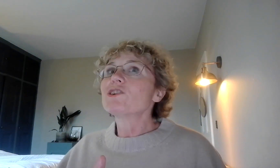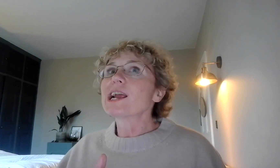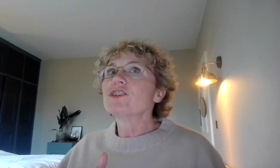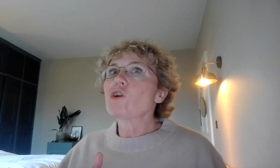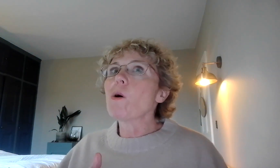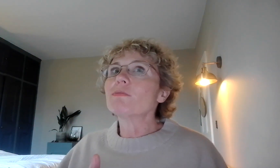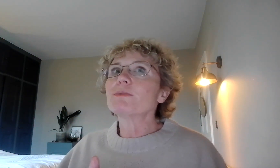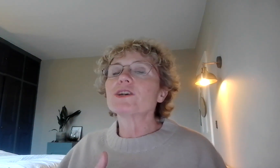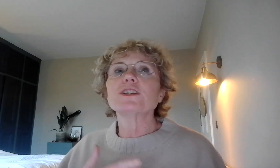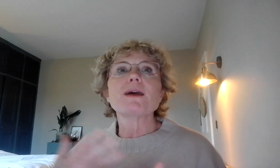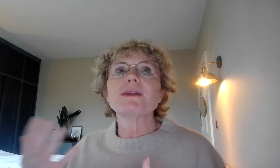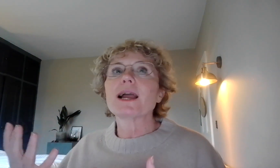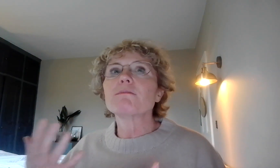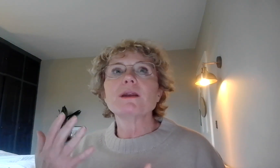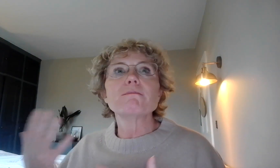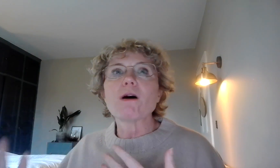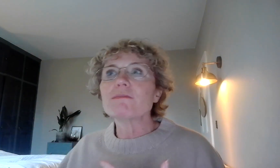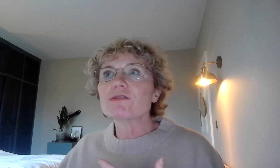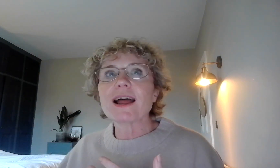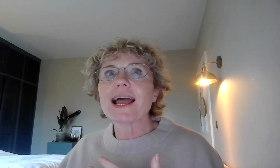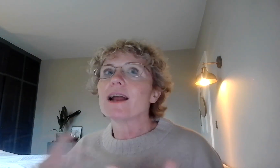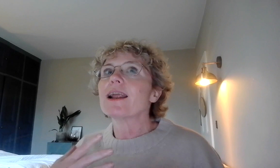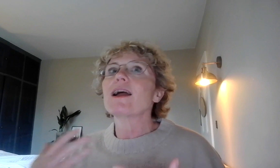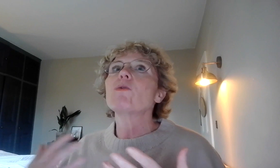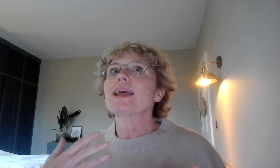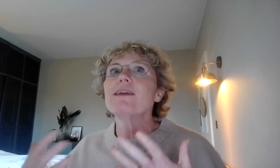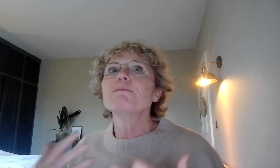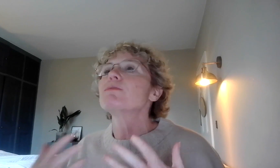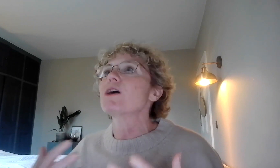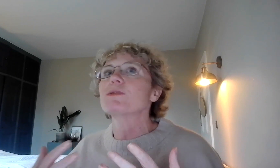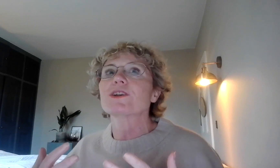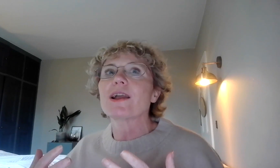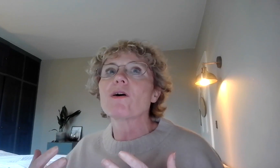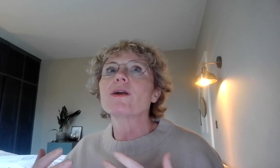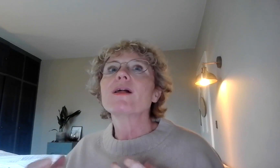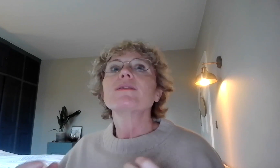Or train stops, because there's maybe been a bomb threat, and all the hearing people know what's going on.